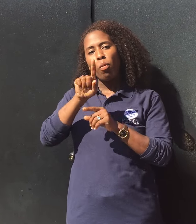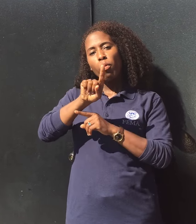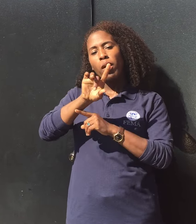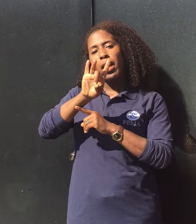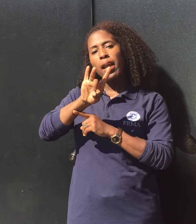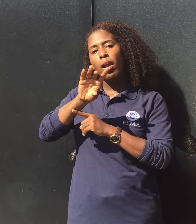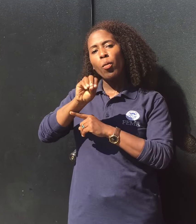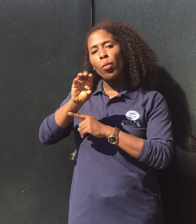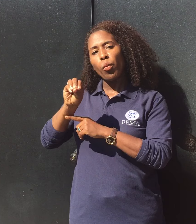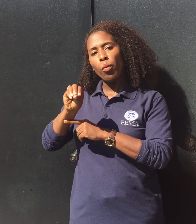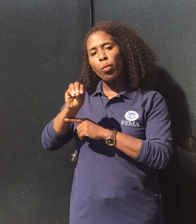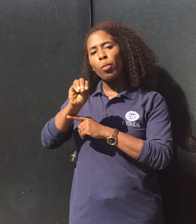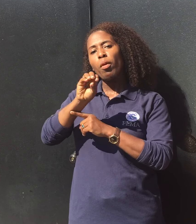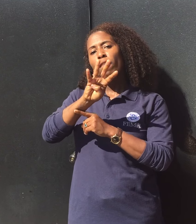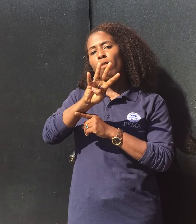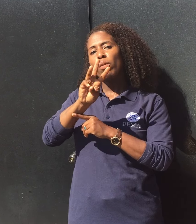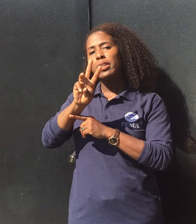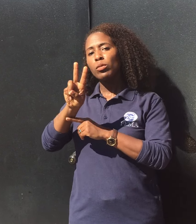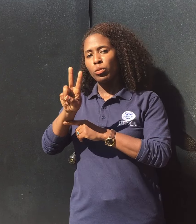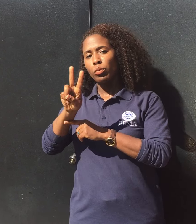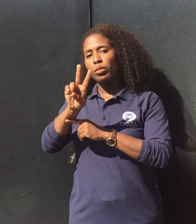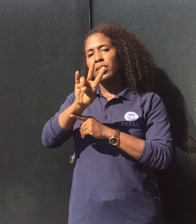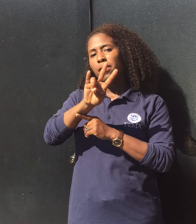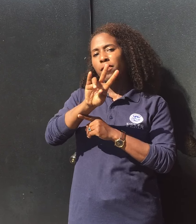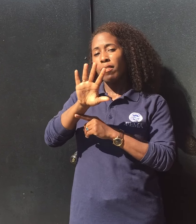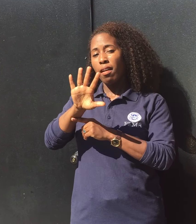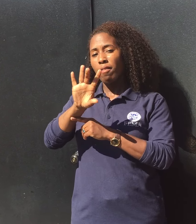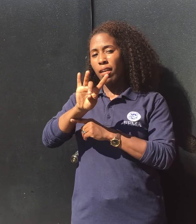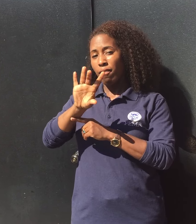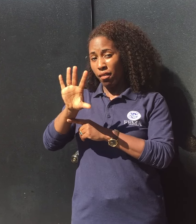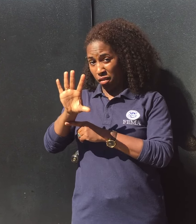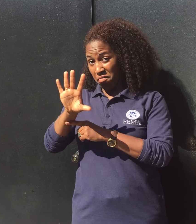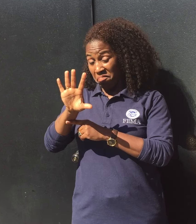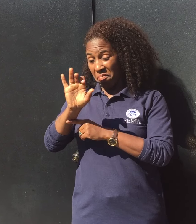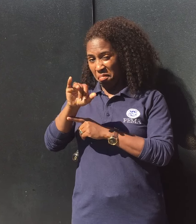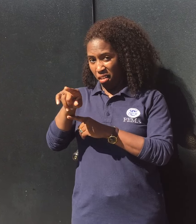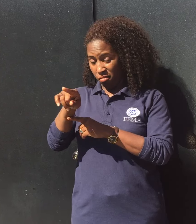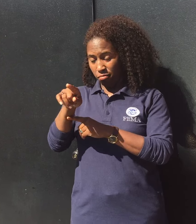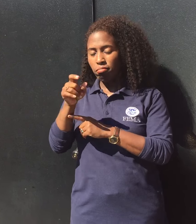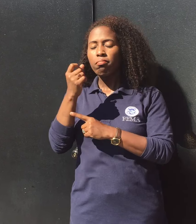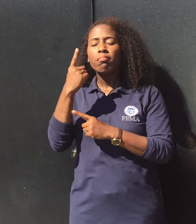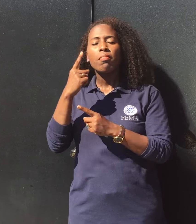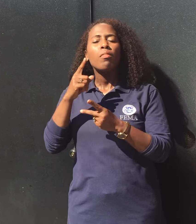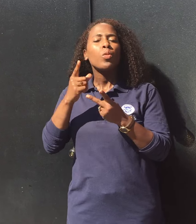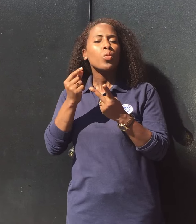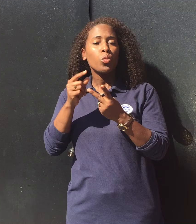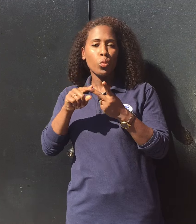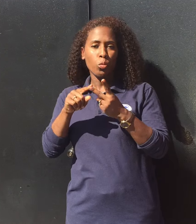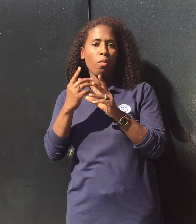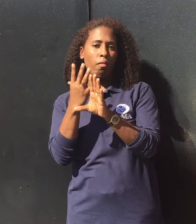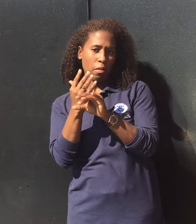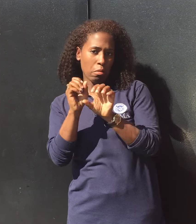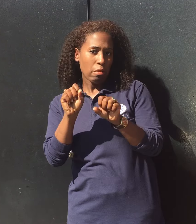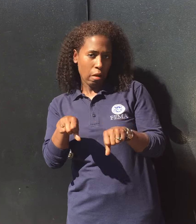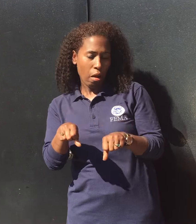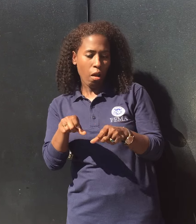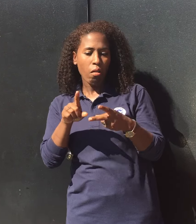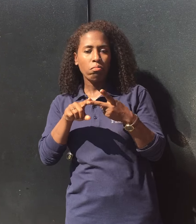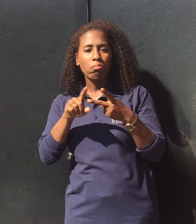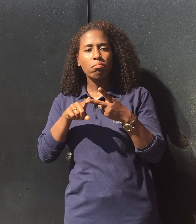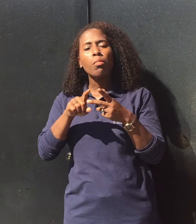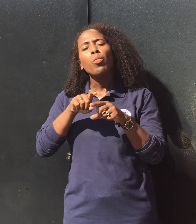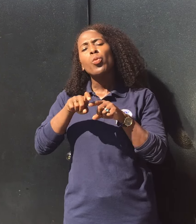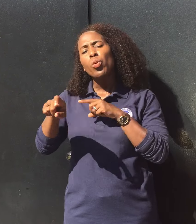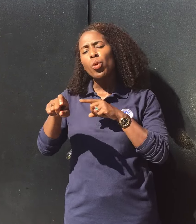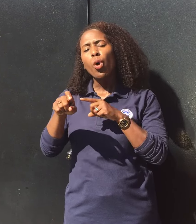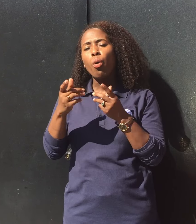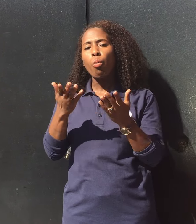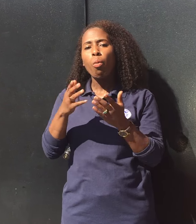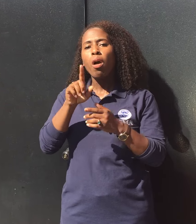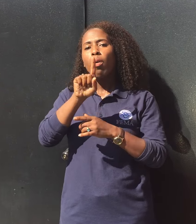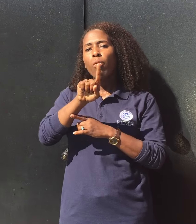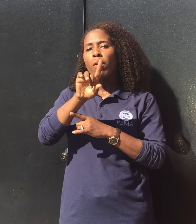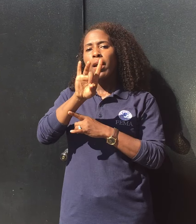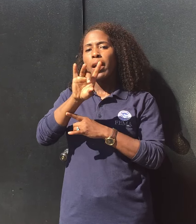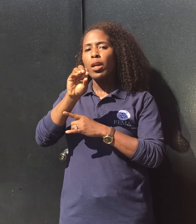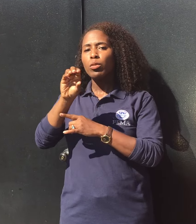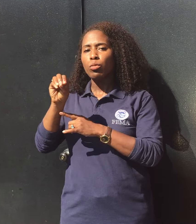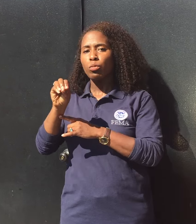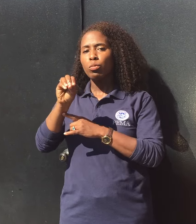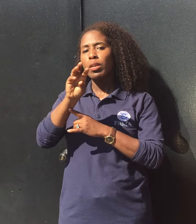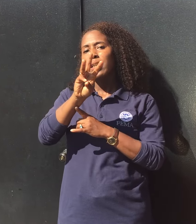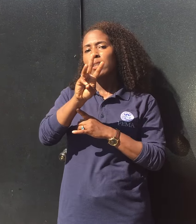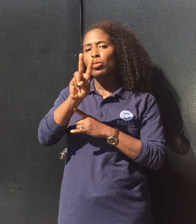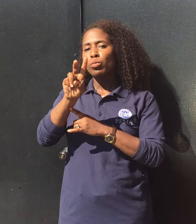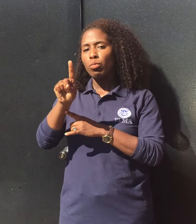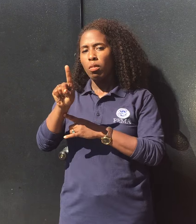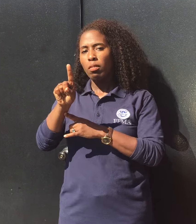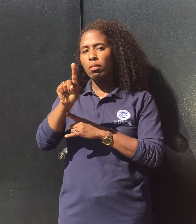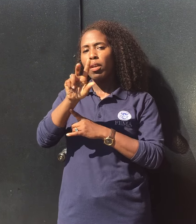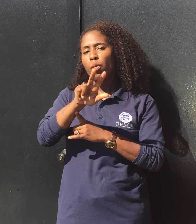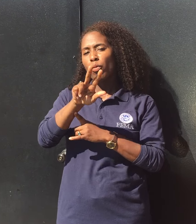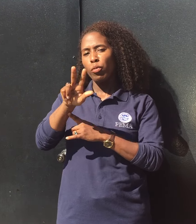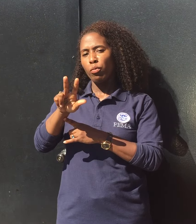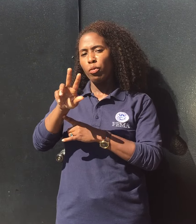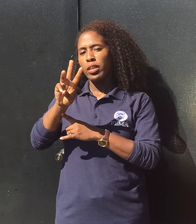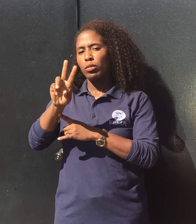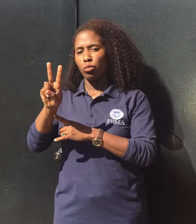at 1-800-462-7585, or using your video phone at 1-800-621-3362.